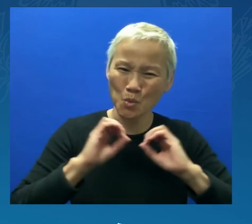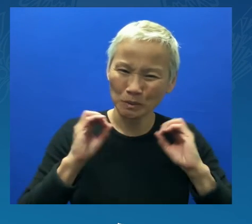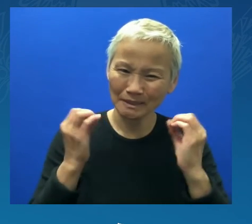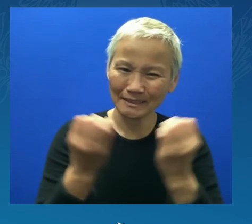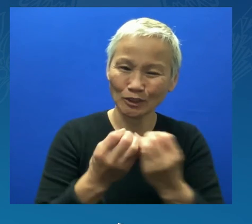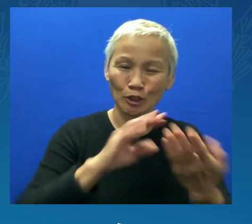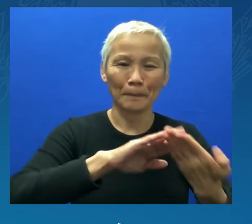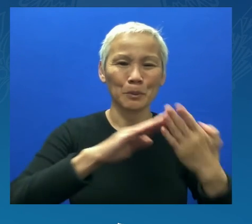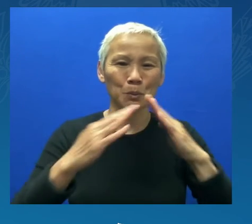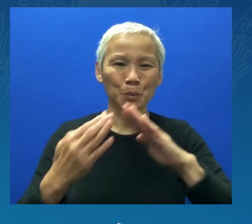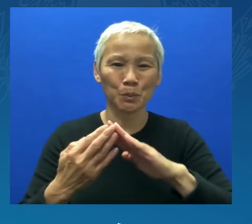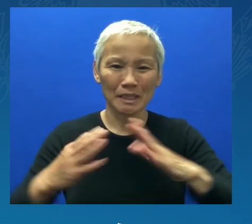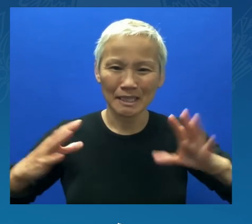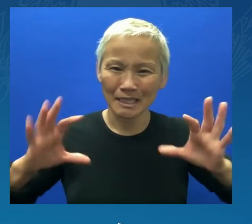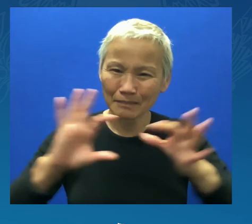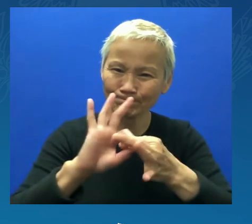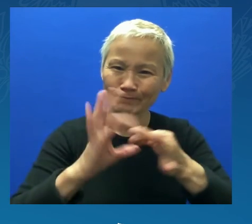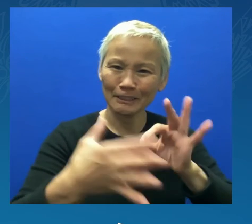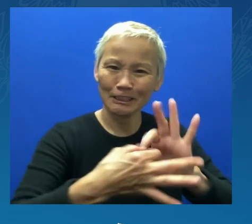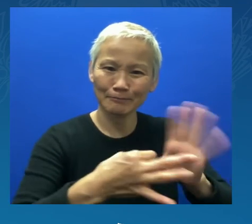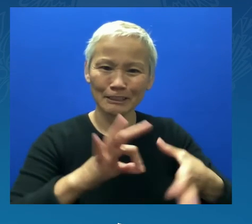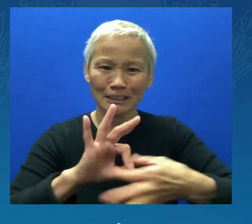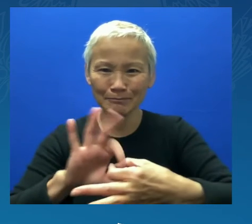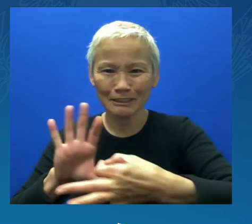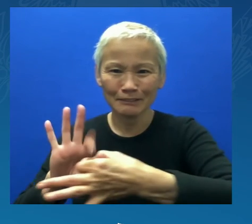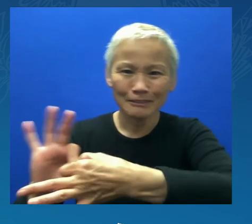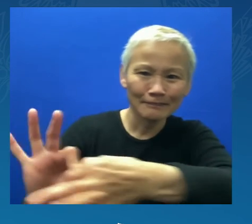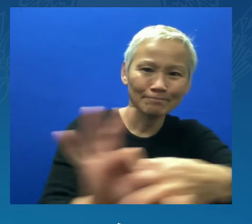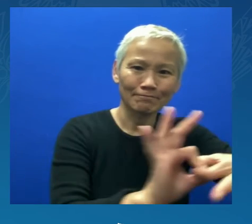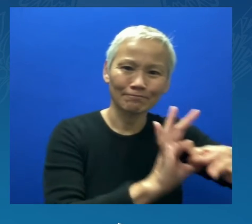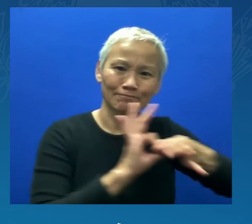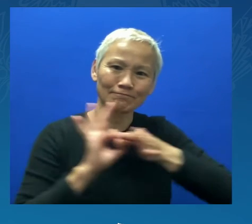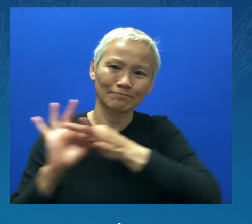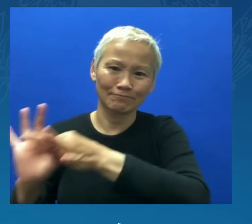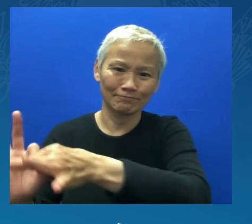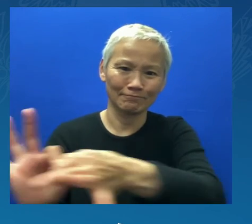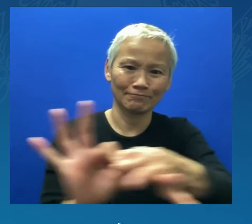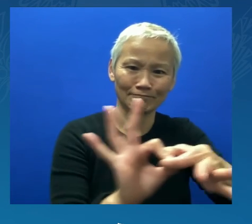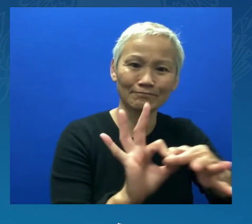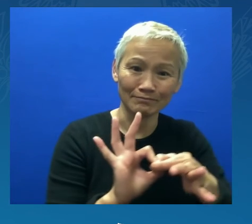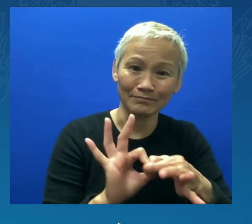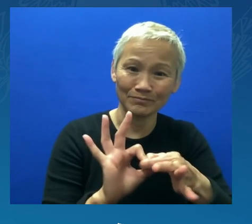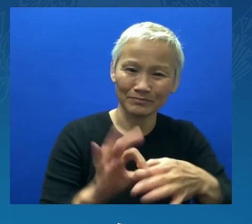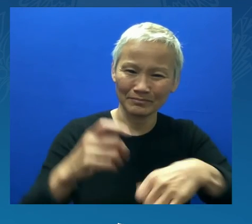Gov. Lujan Grisham: On that note, as we close up -- we're out of time -- I'd like to do a shoutout --